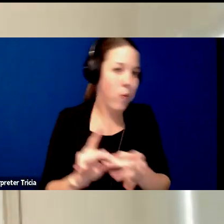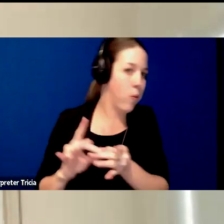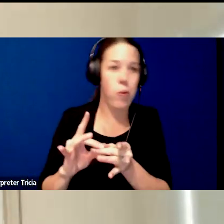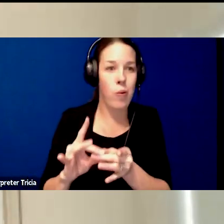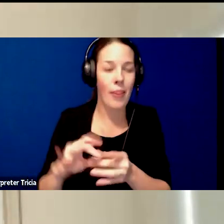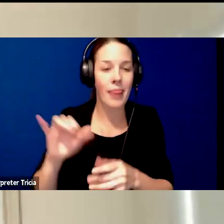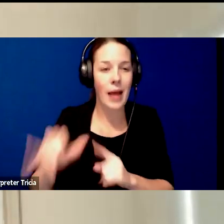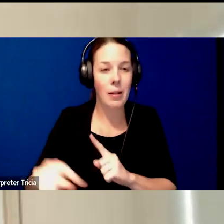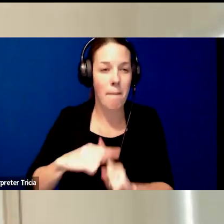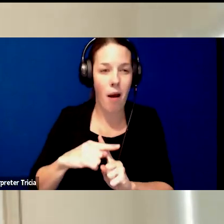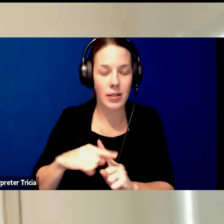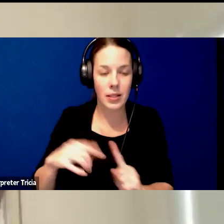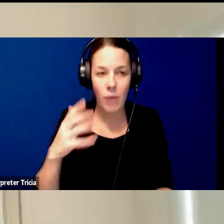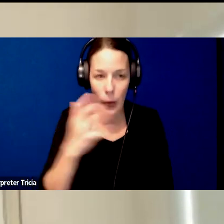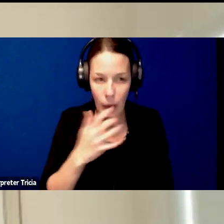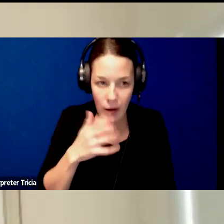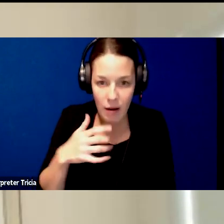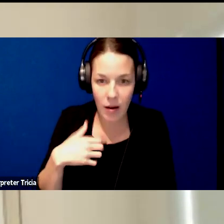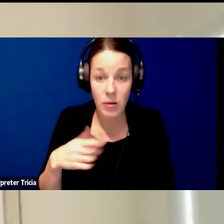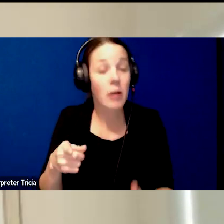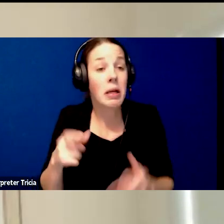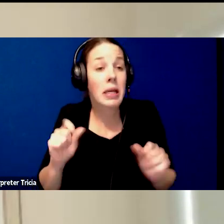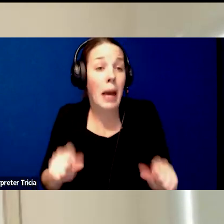in the midst of deep discomfort, even now,